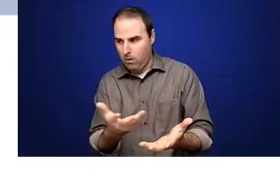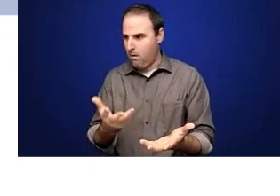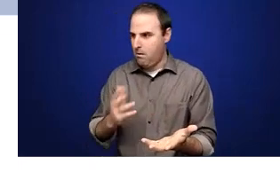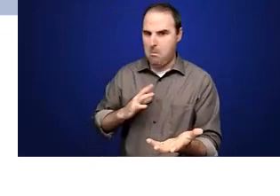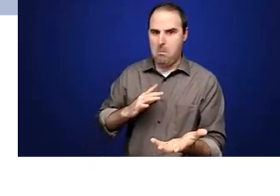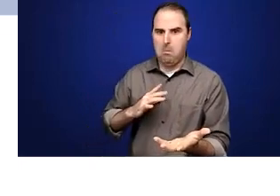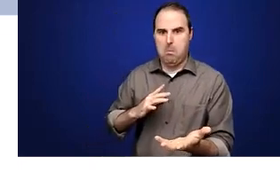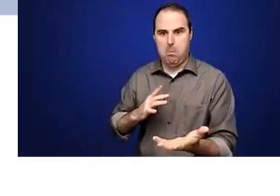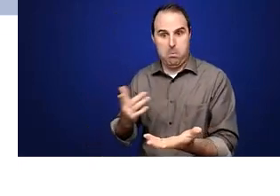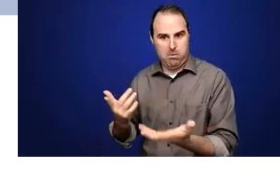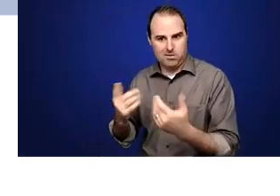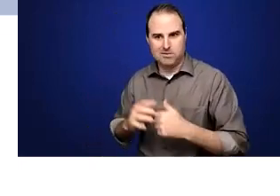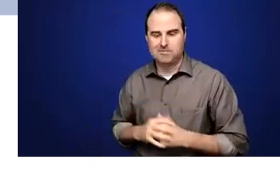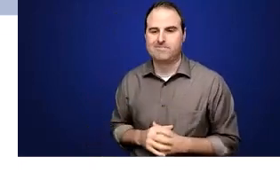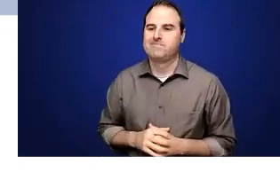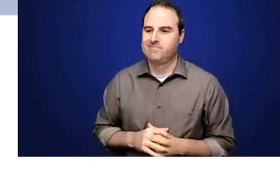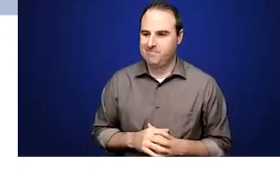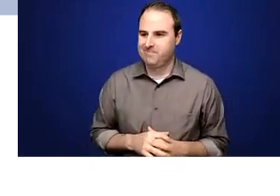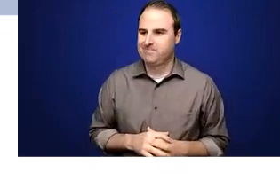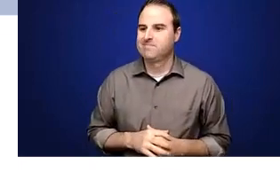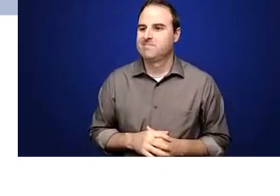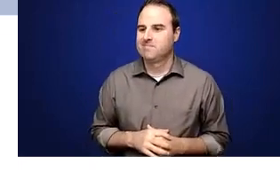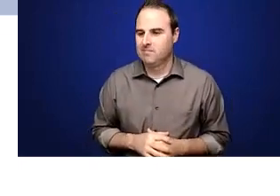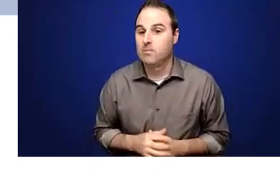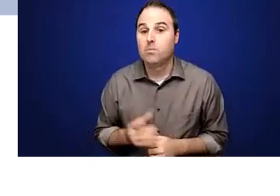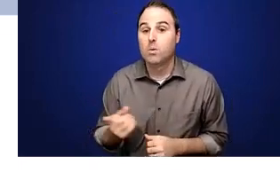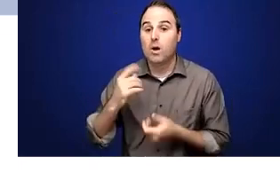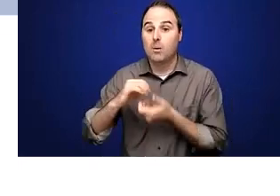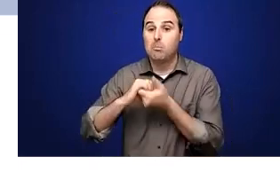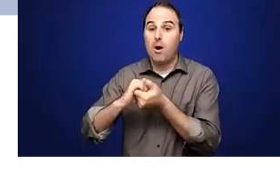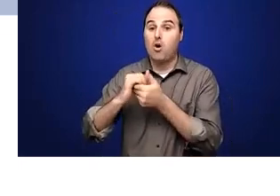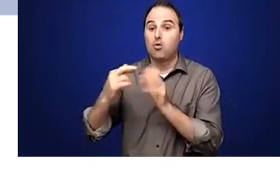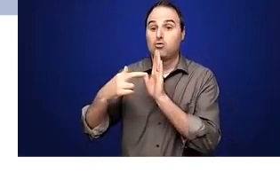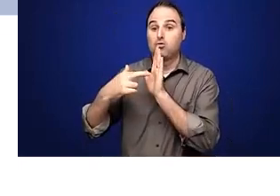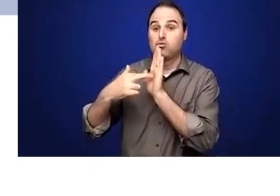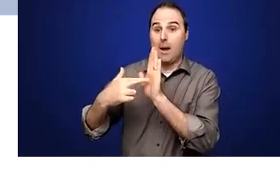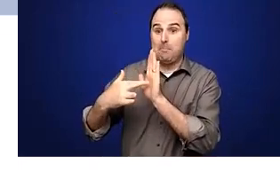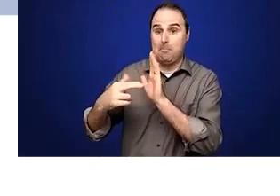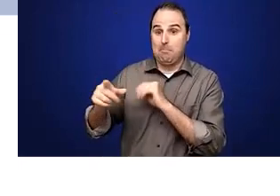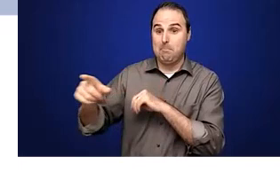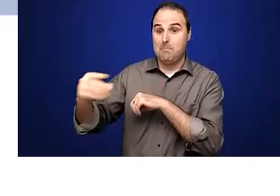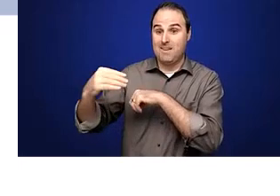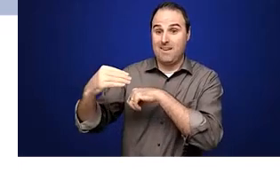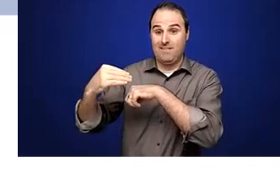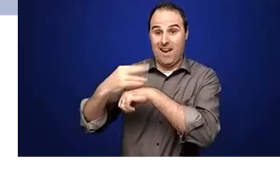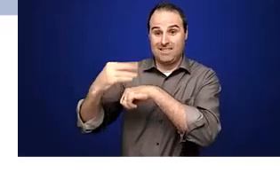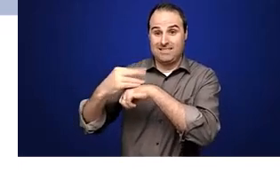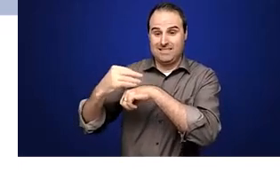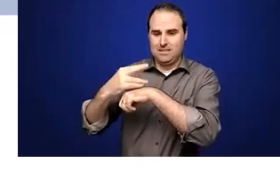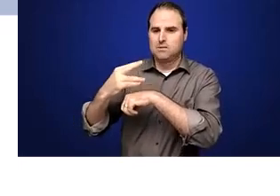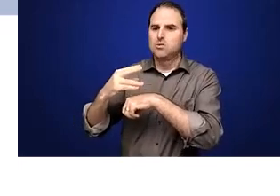One of our partner members, partner representatives actually advised us to include people with lived experience